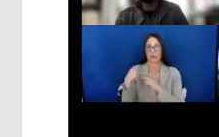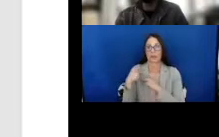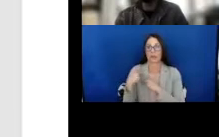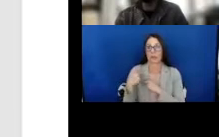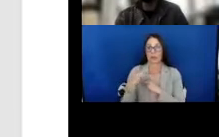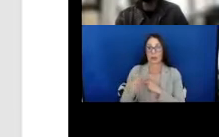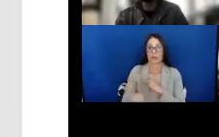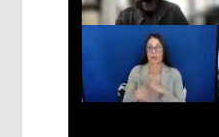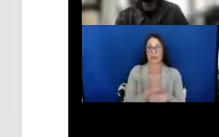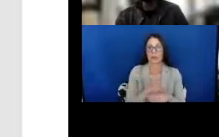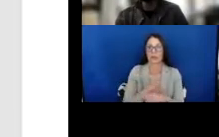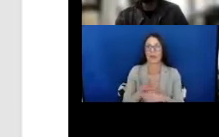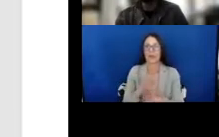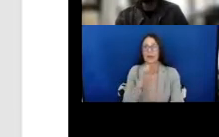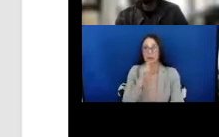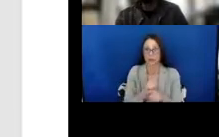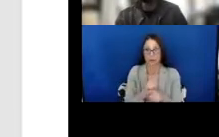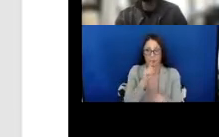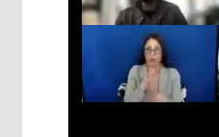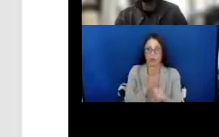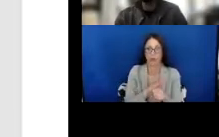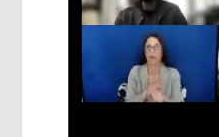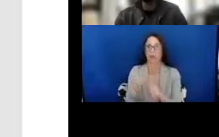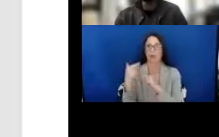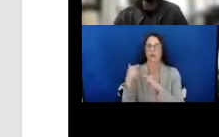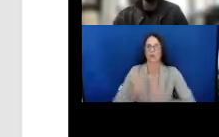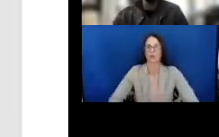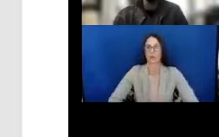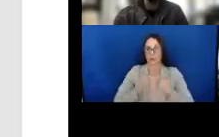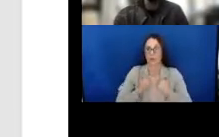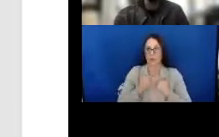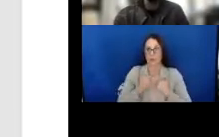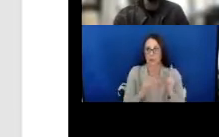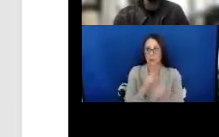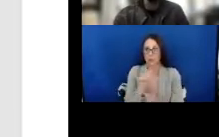people with disabilities through reframing how and when an emergency occurs.